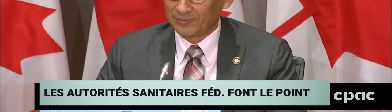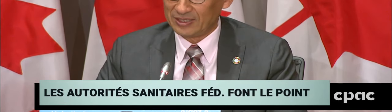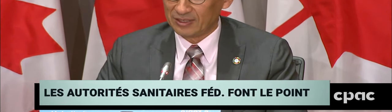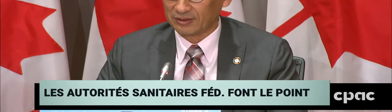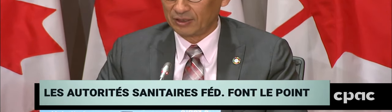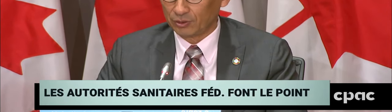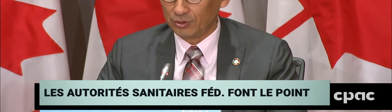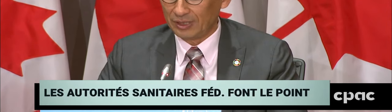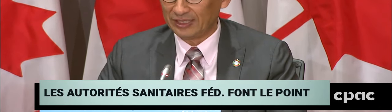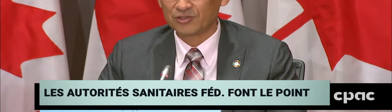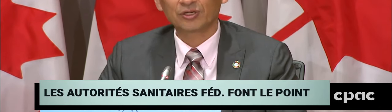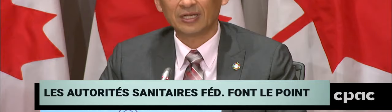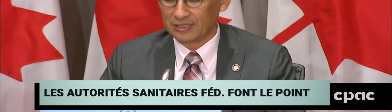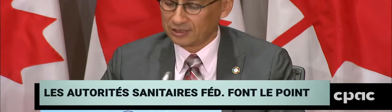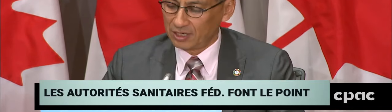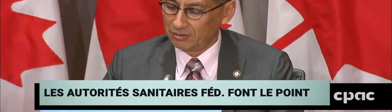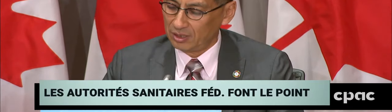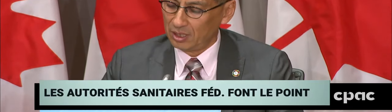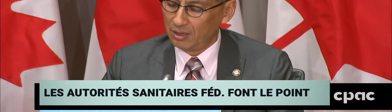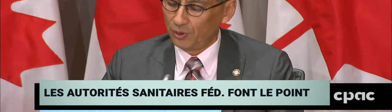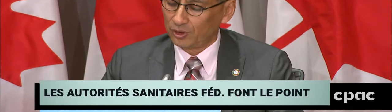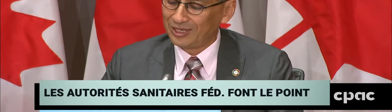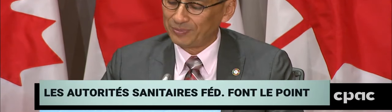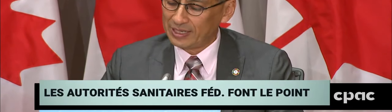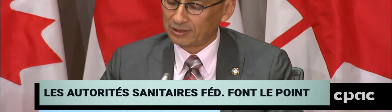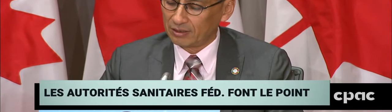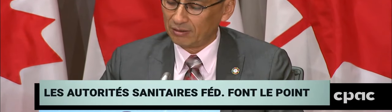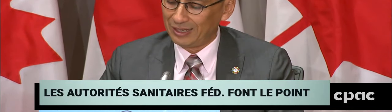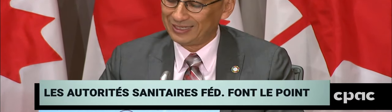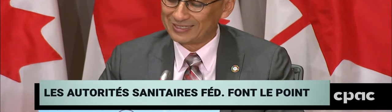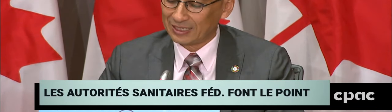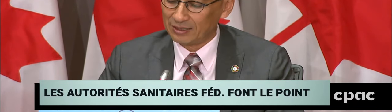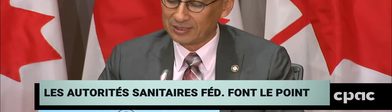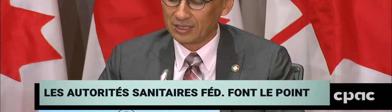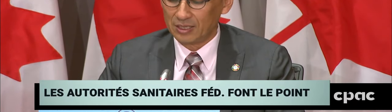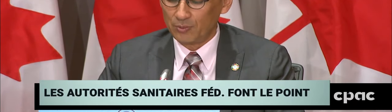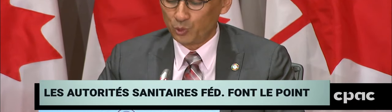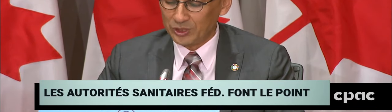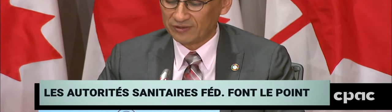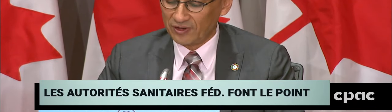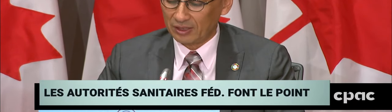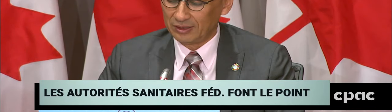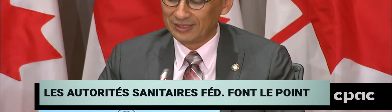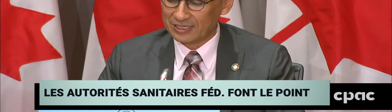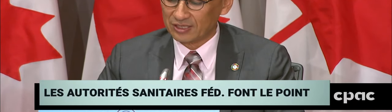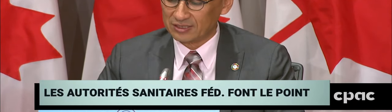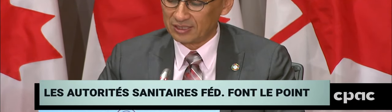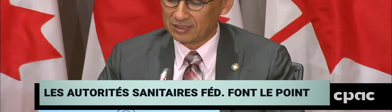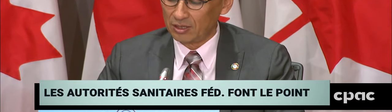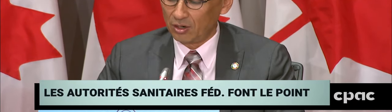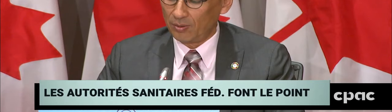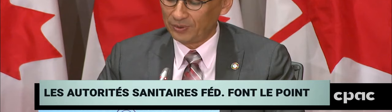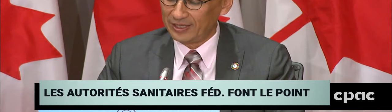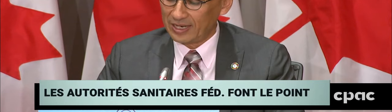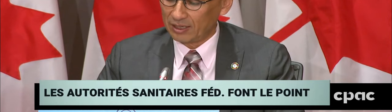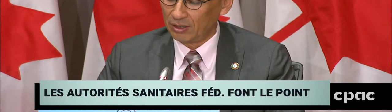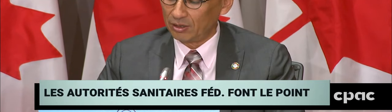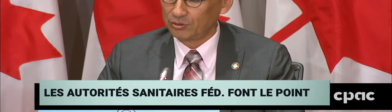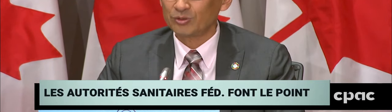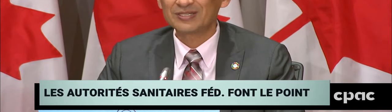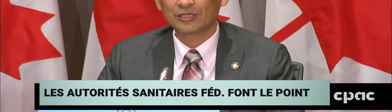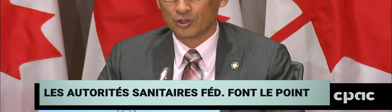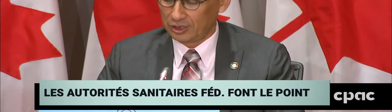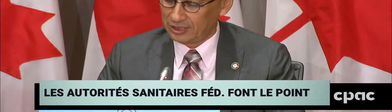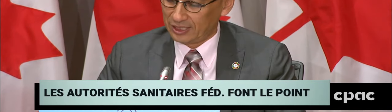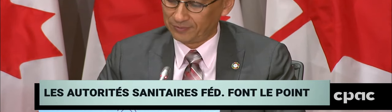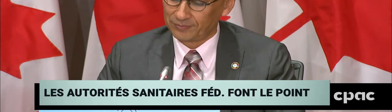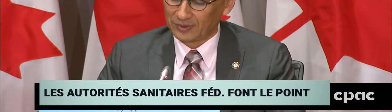AND PHYSICAL ACTIVITIES.